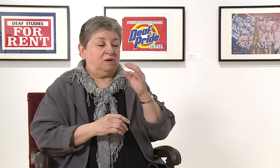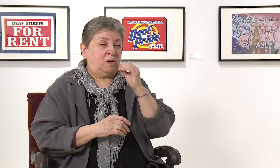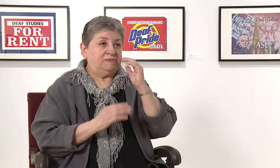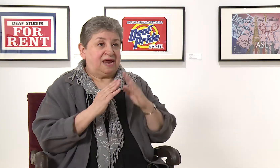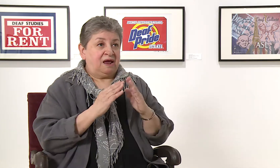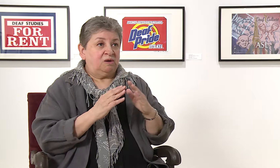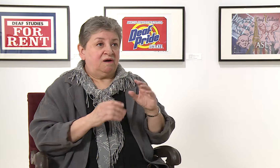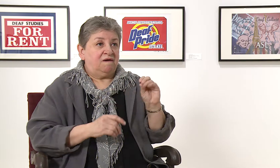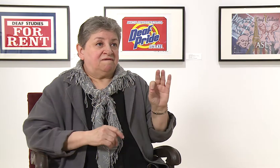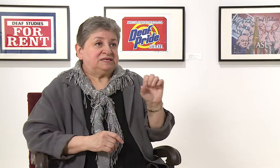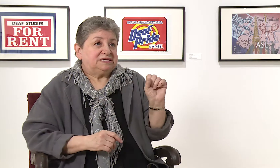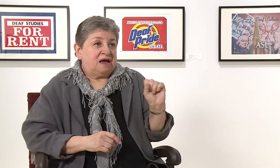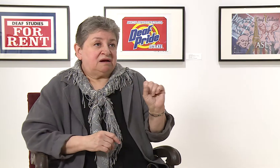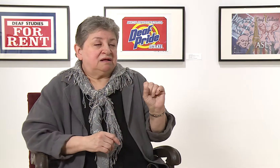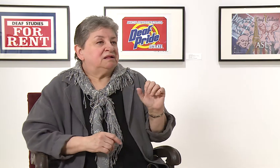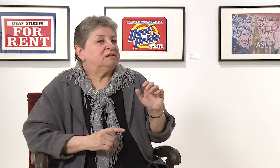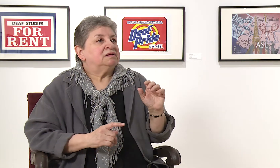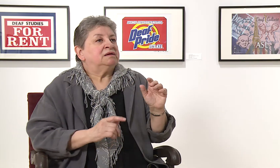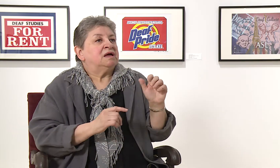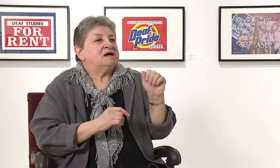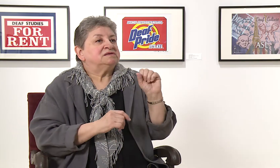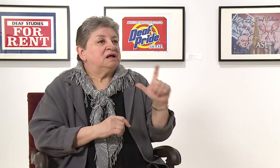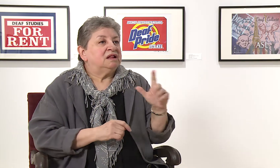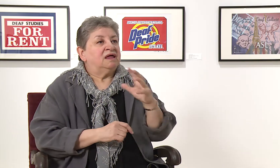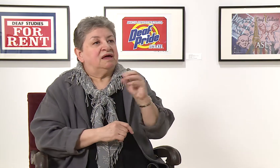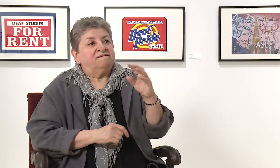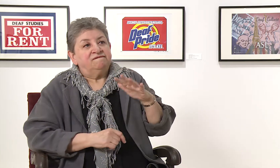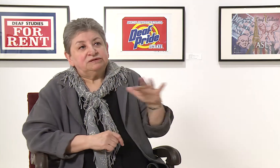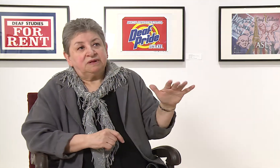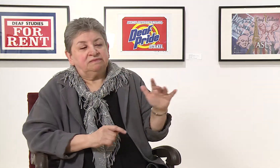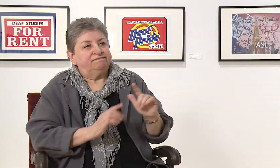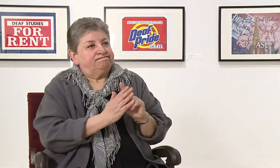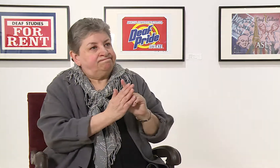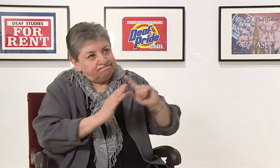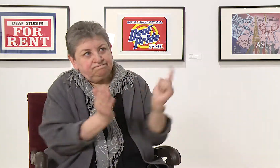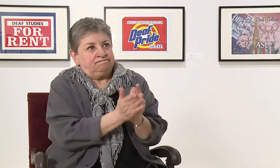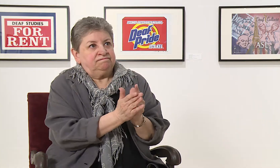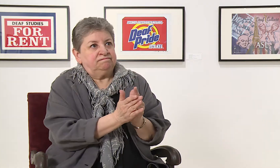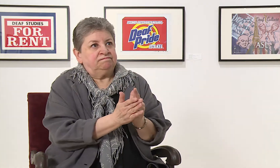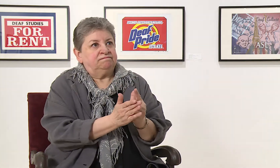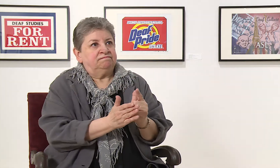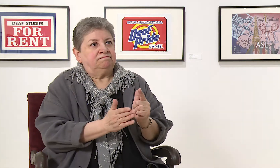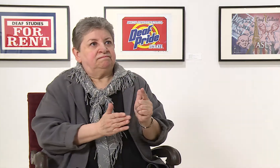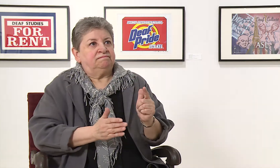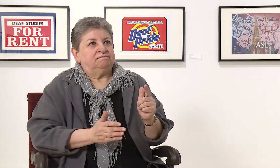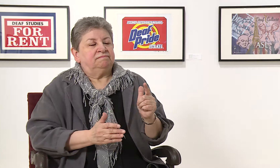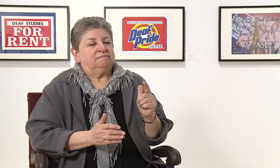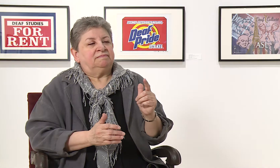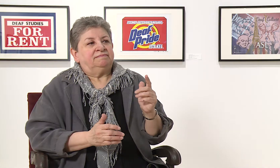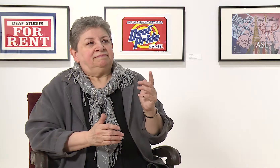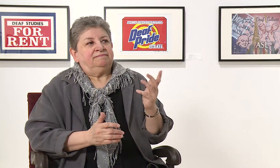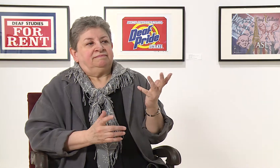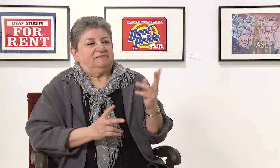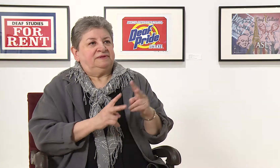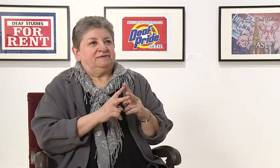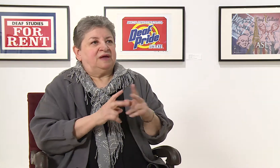Truly, in my hometown of Seattle, American Sign Language and fingerspelling were strictly forbidden,